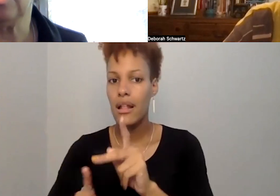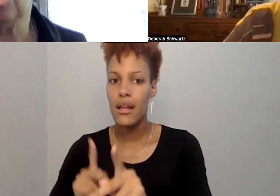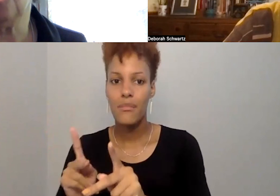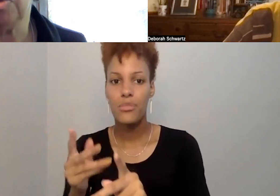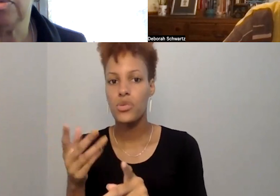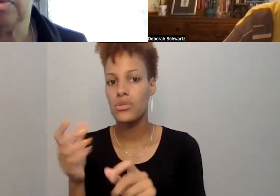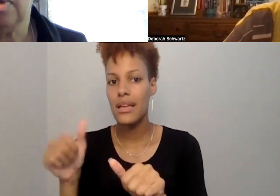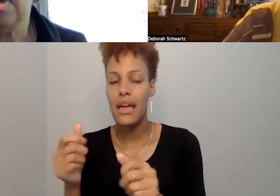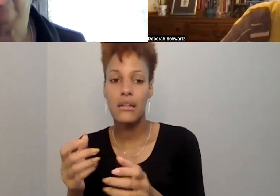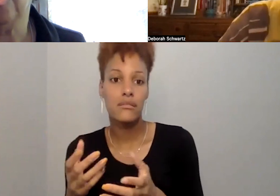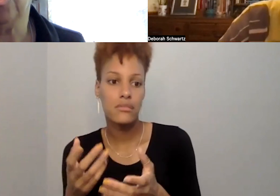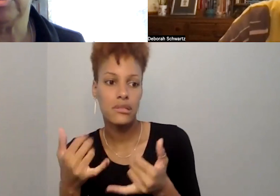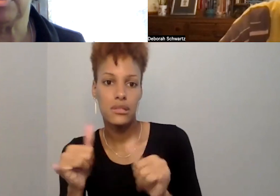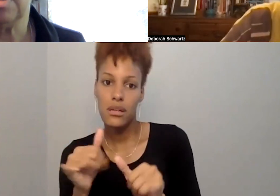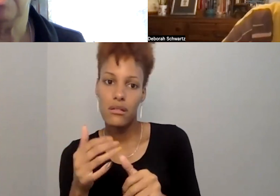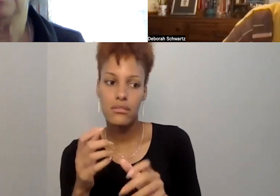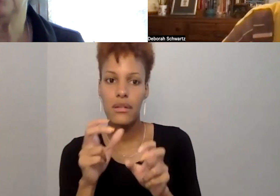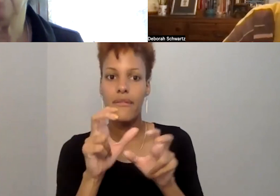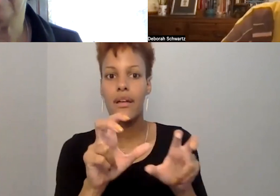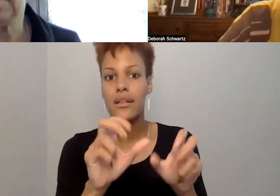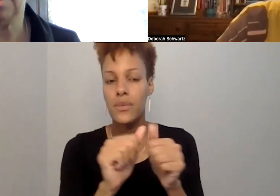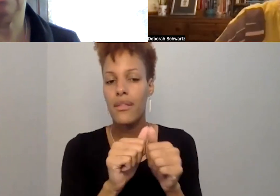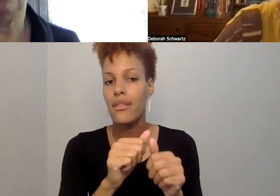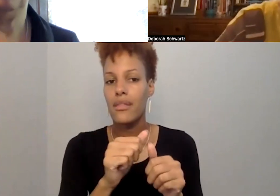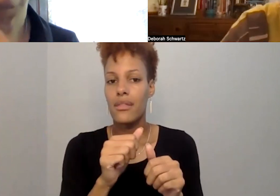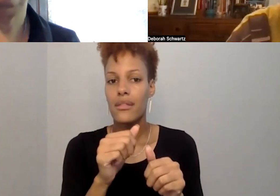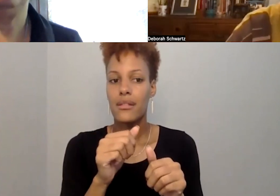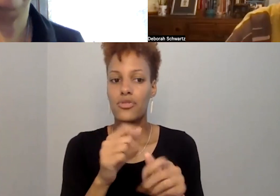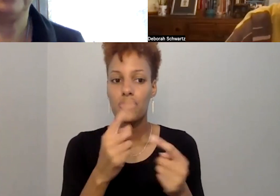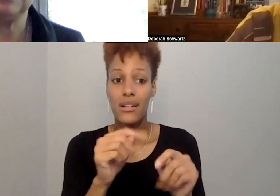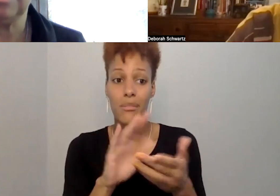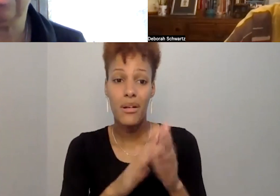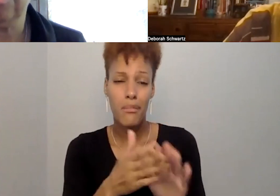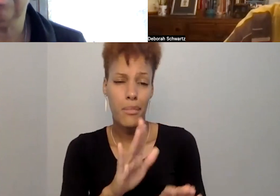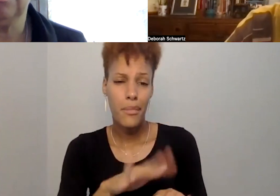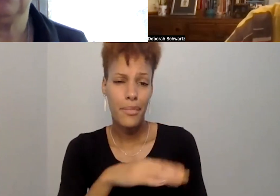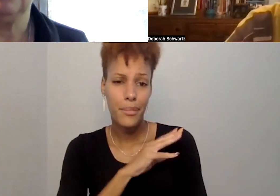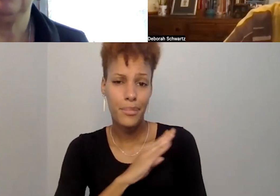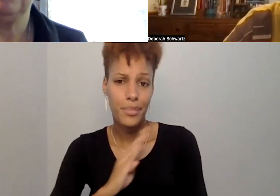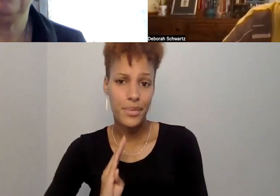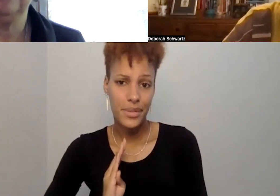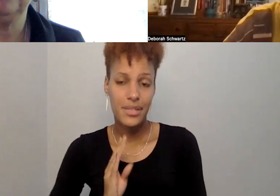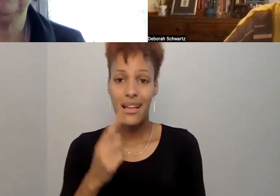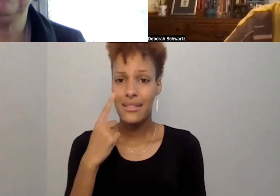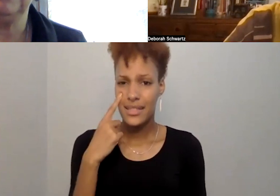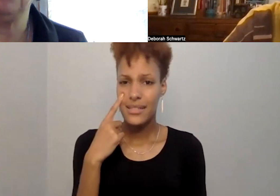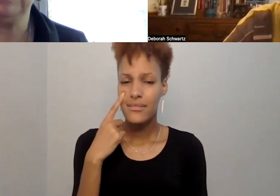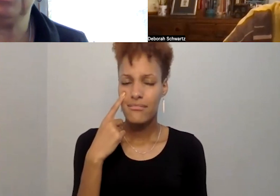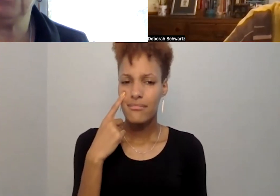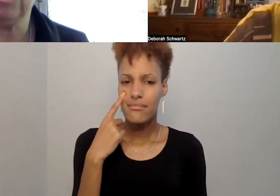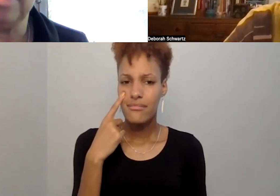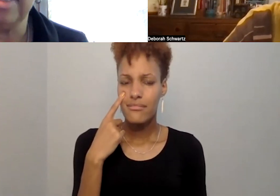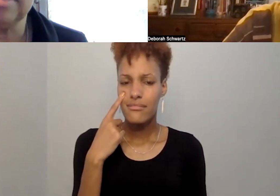can contribute on their boards. So I would say that's the area that we need to work on next.